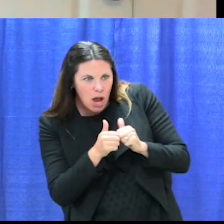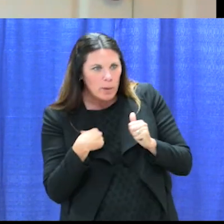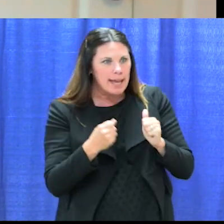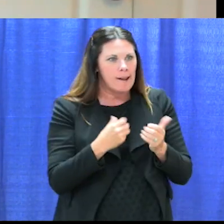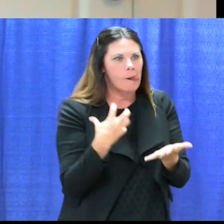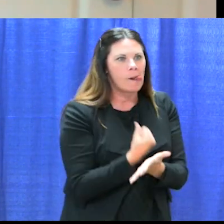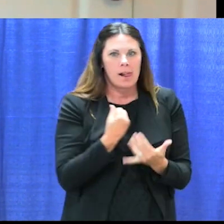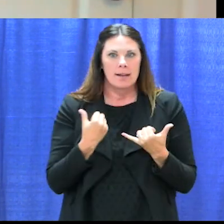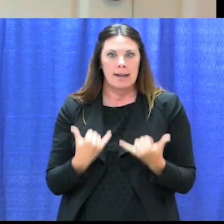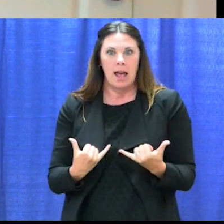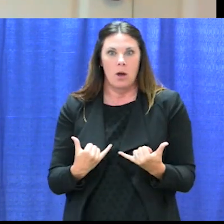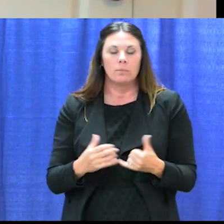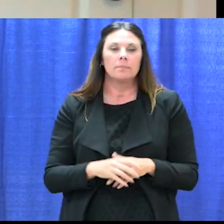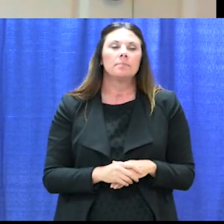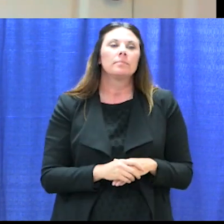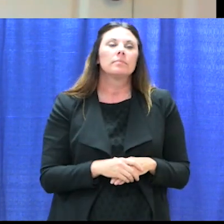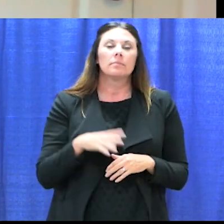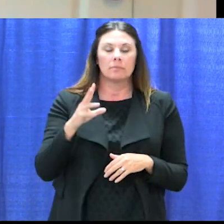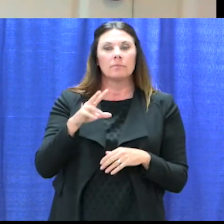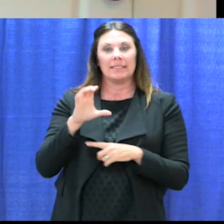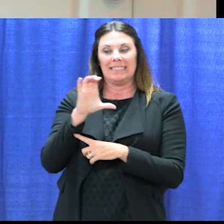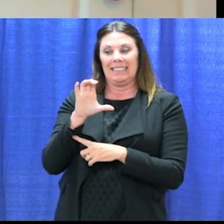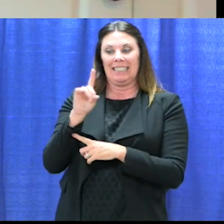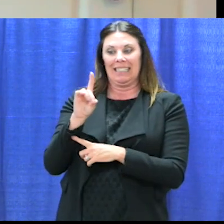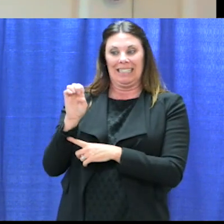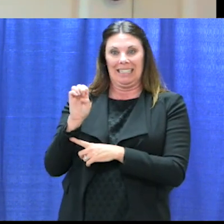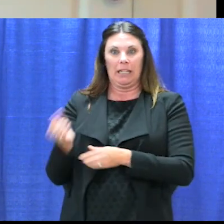The Commission's partnering with the California Department of Education and the four largest